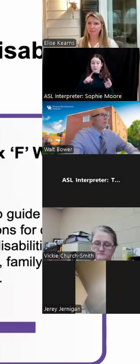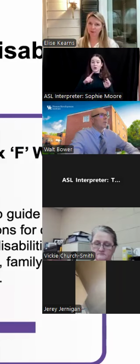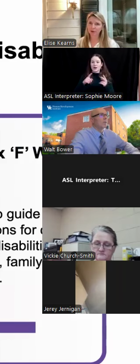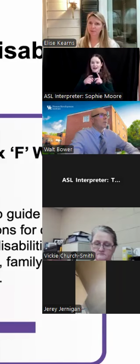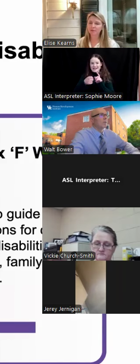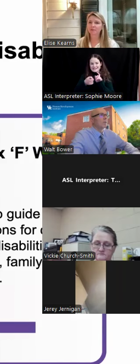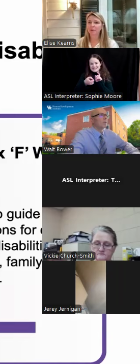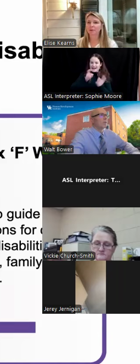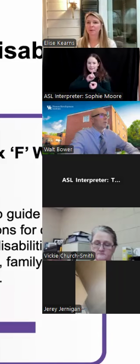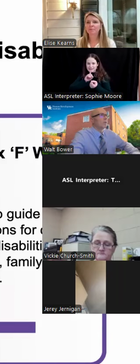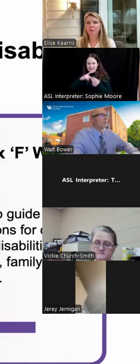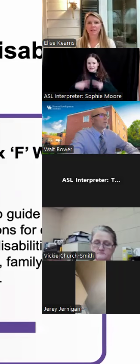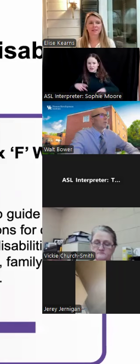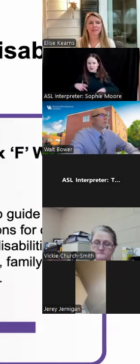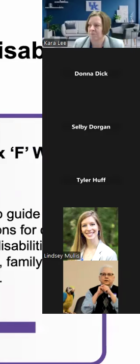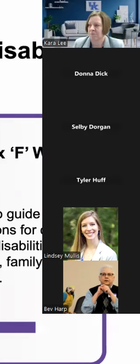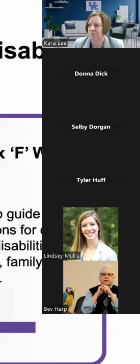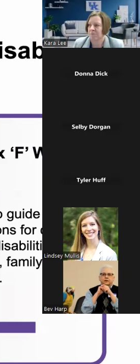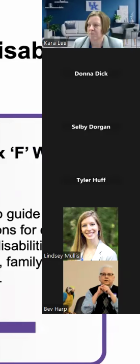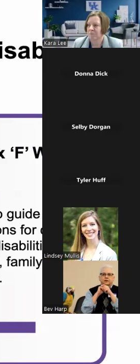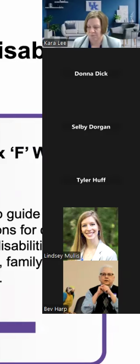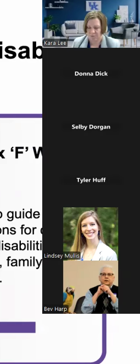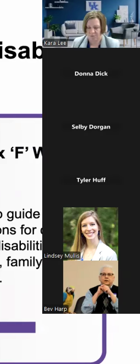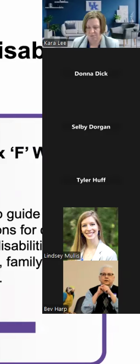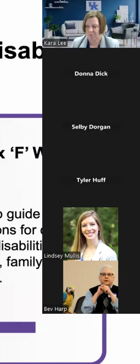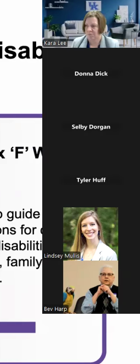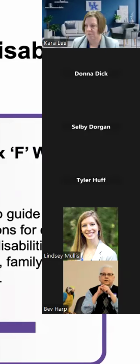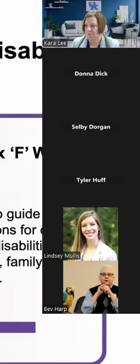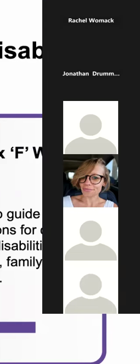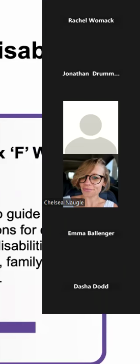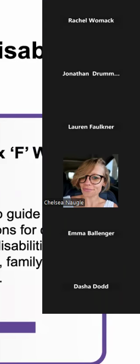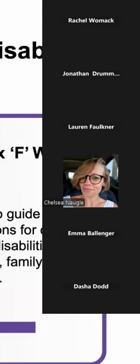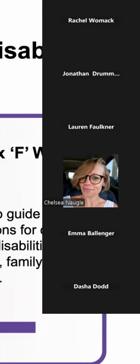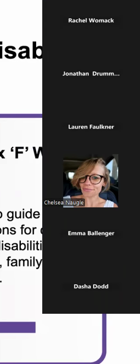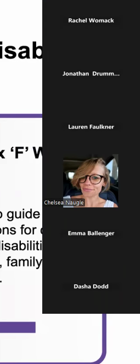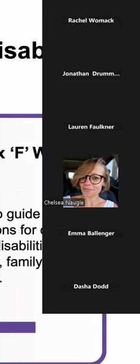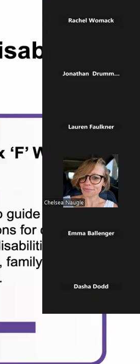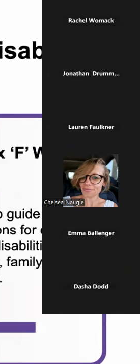for people with disabilities. Here's some ways to do that. You want to look for inclusive fitness specialist